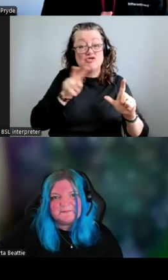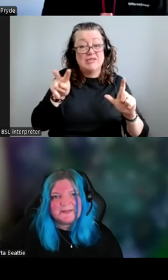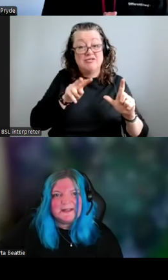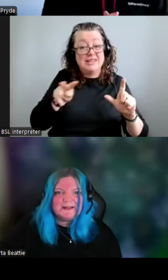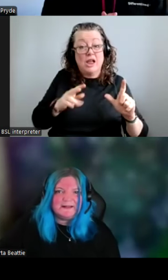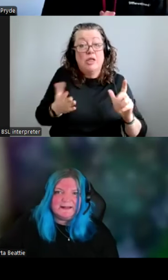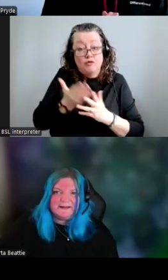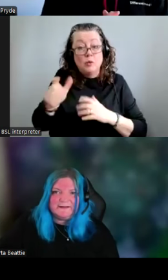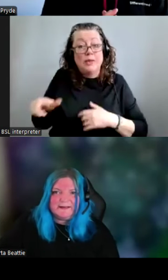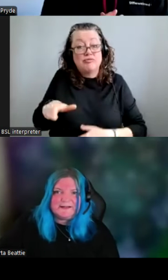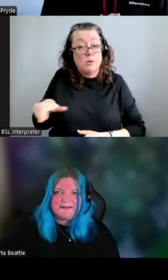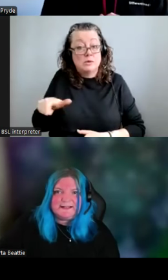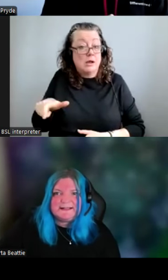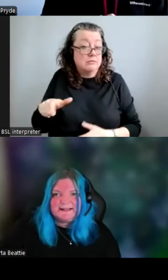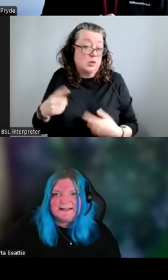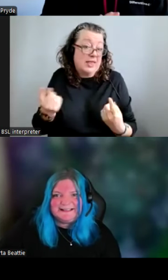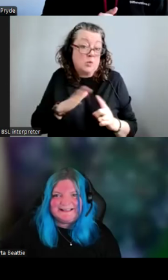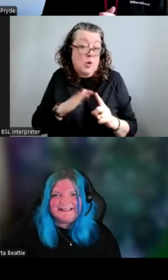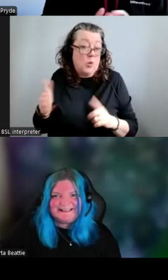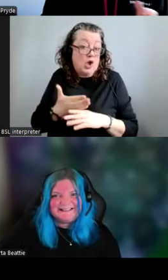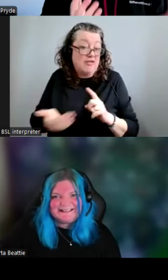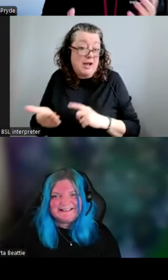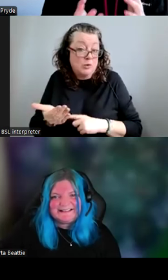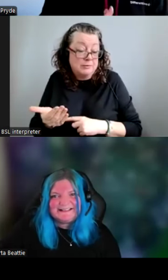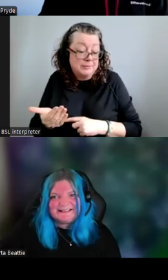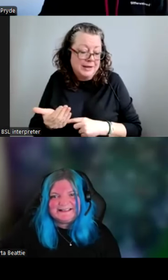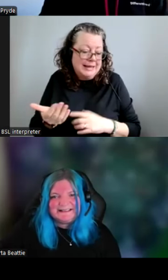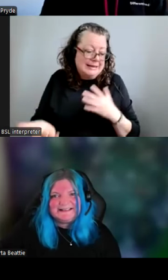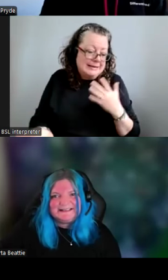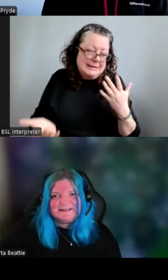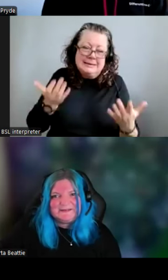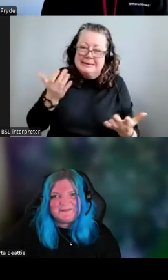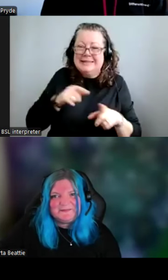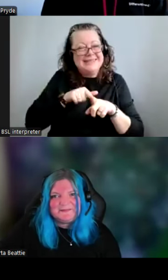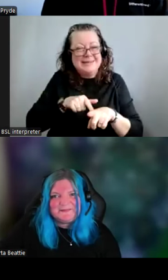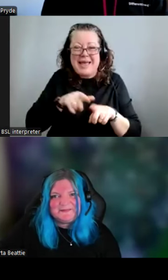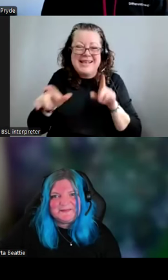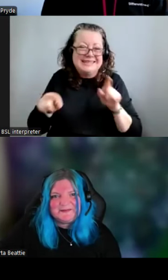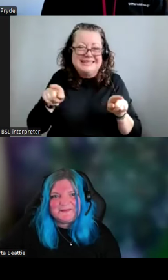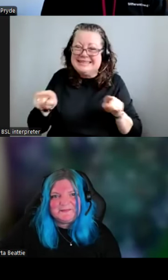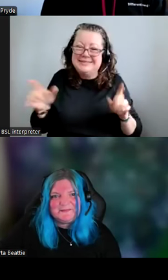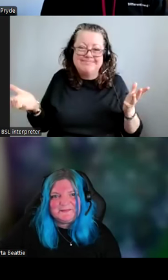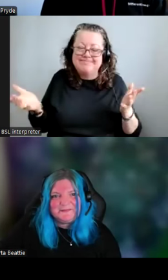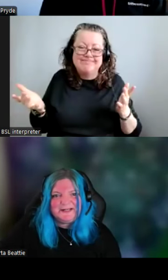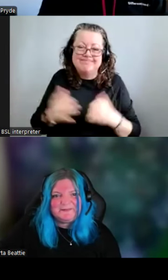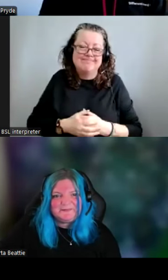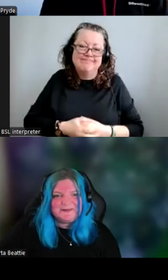Yes, I think it's a catch-22, and it comes down to individual cases, is how I would answer that. Brilliant.